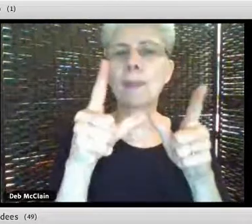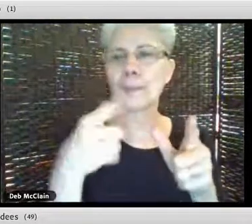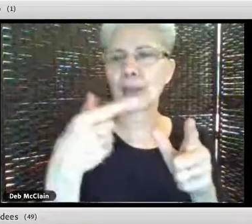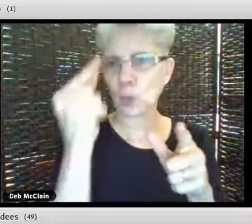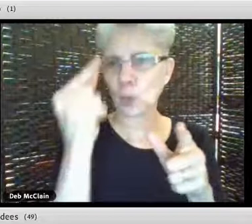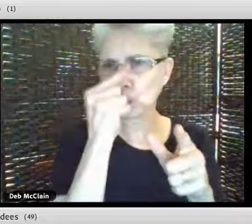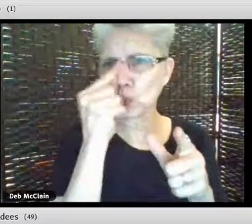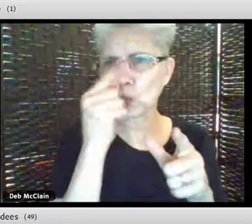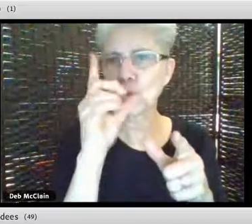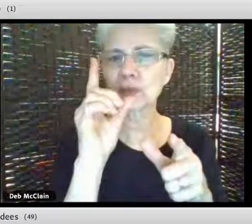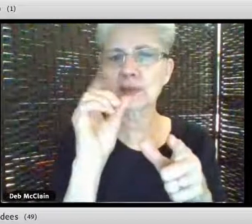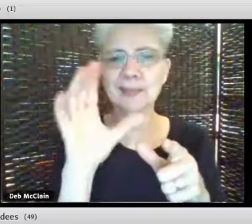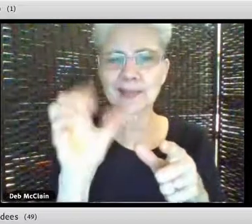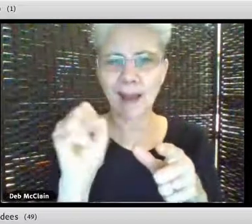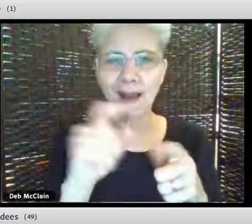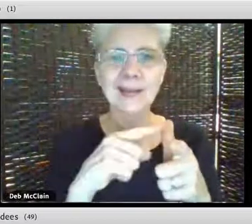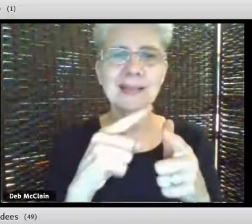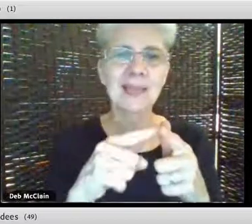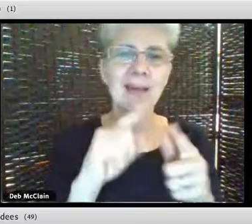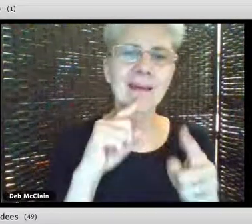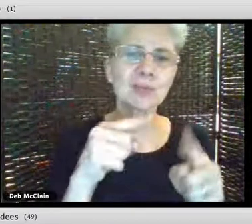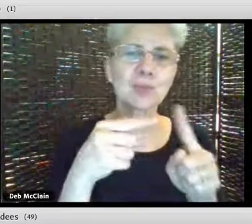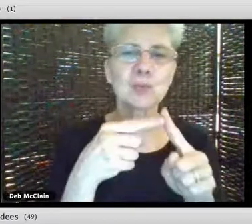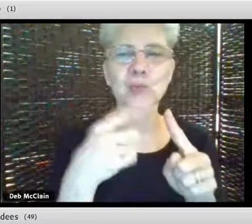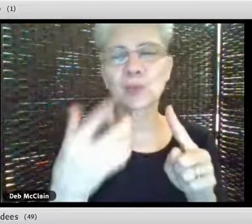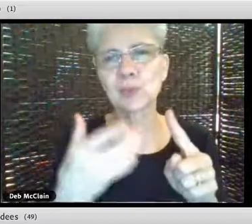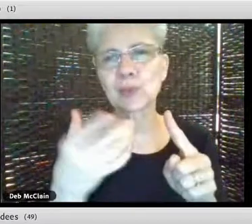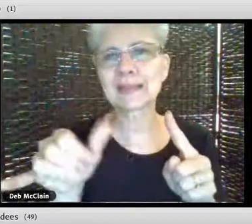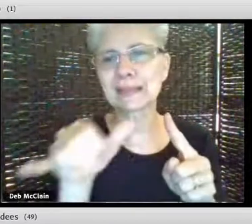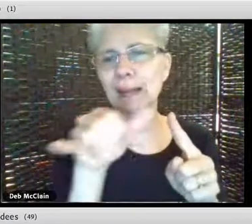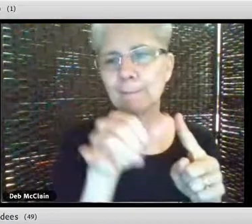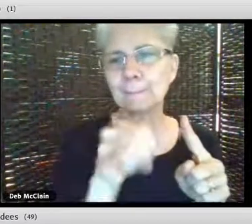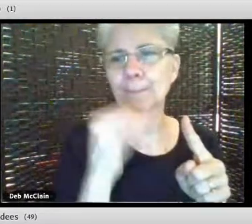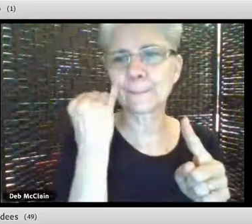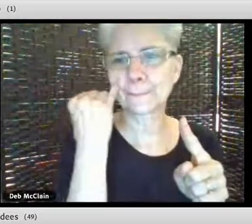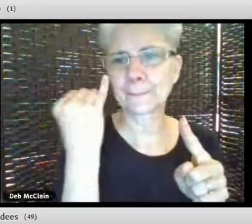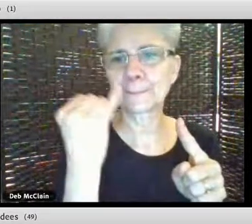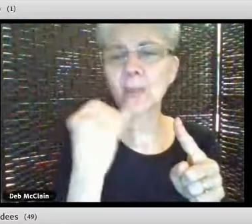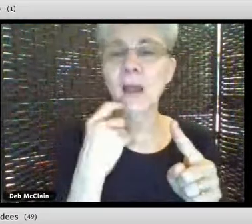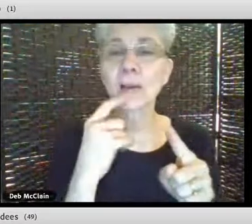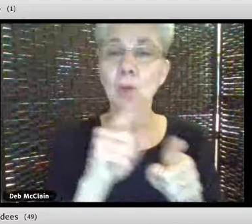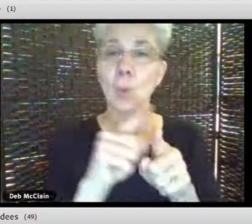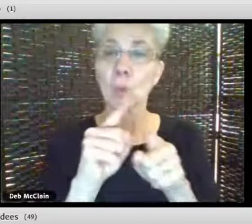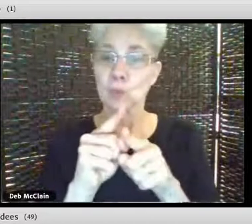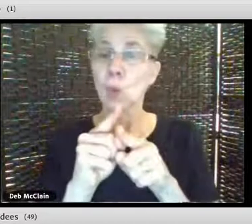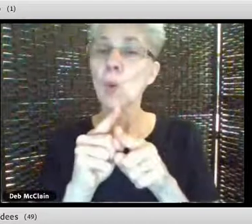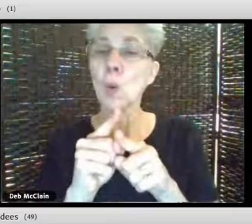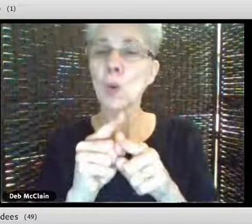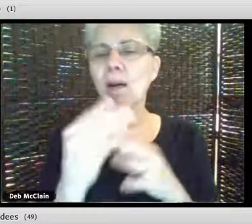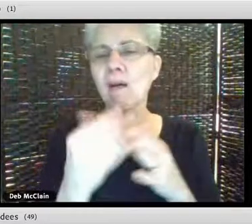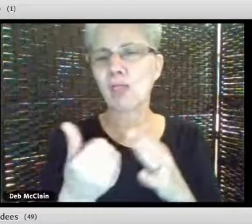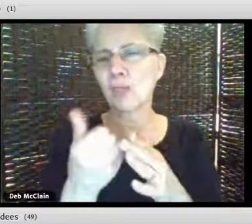I could open it in their kind of answer to that. I can also, you know -- There's some other options over here.